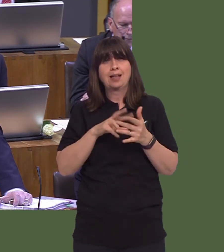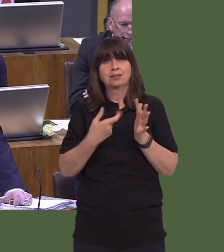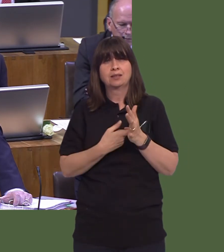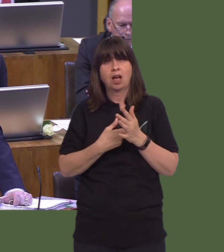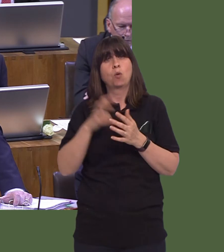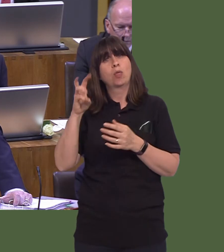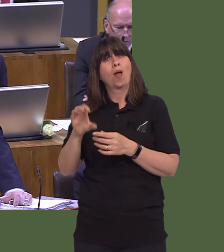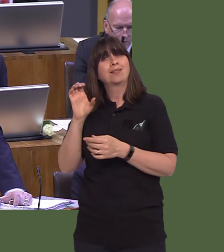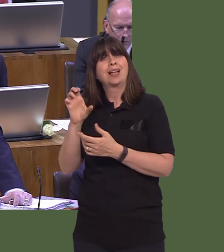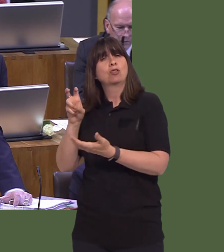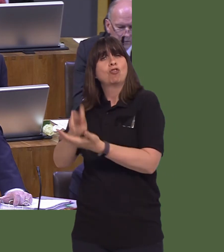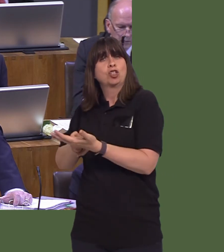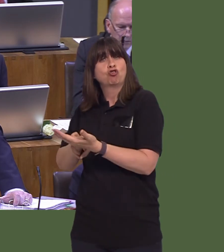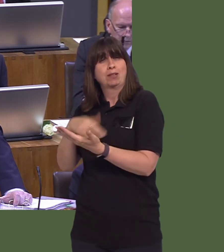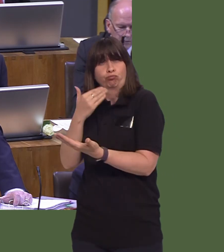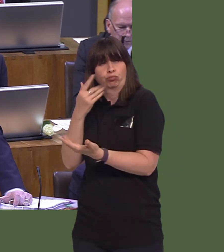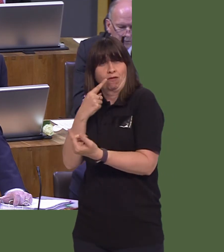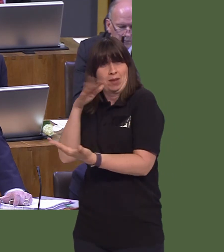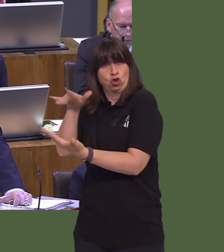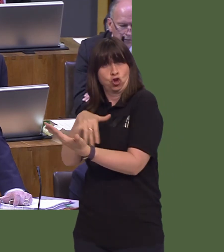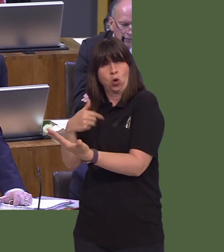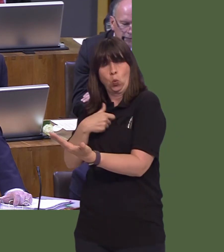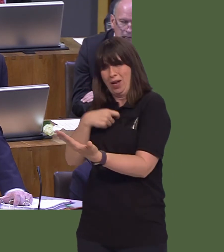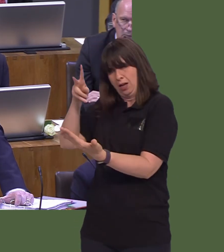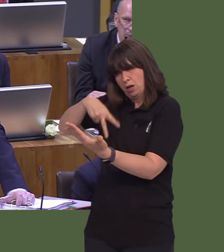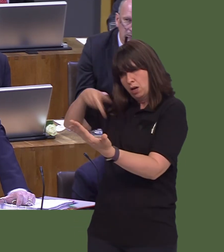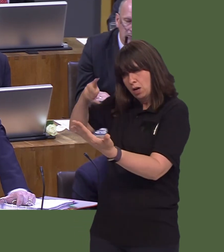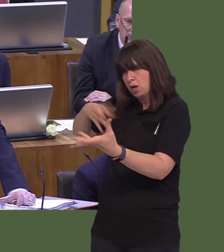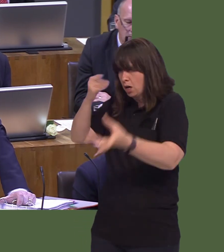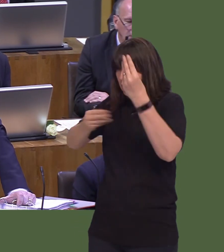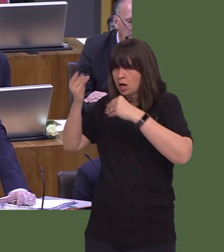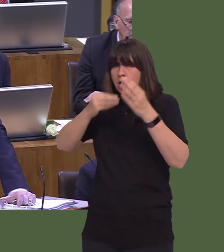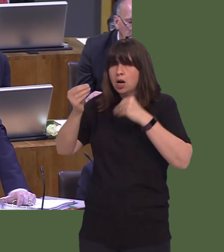cancer registry, and we do learn from that in terms of what impacts cancer survival through